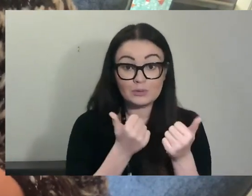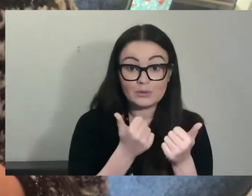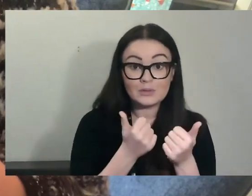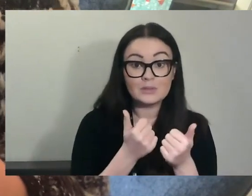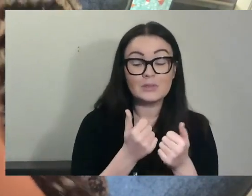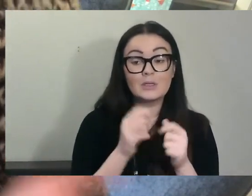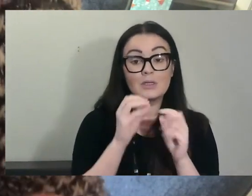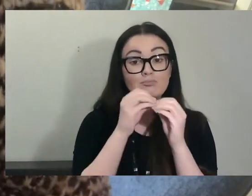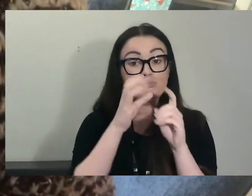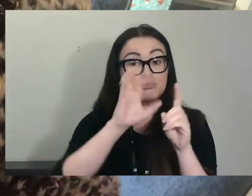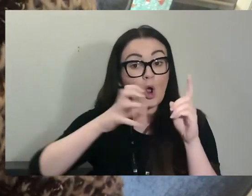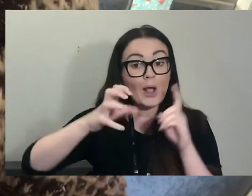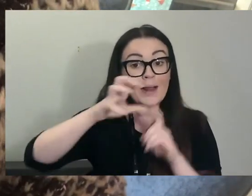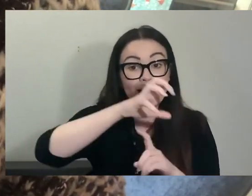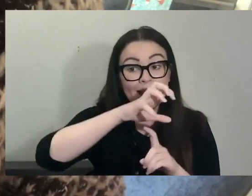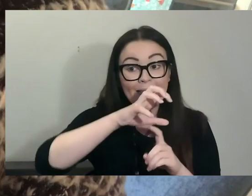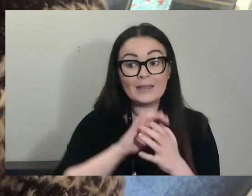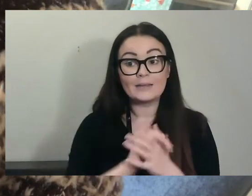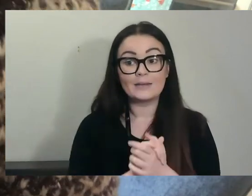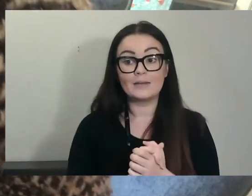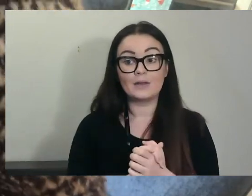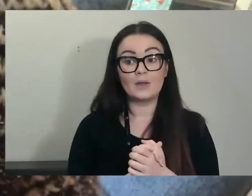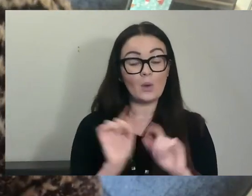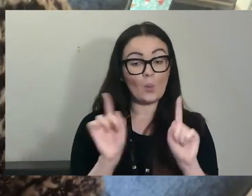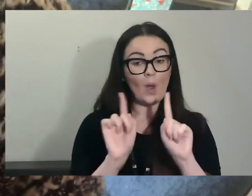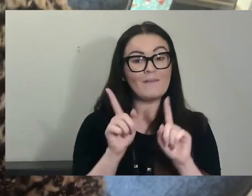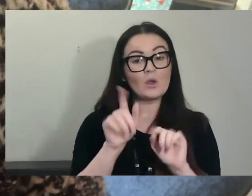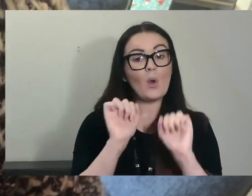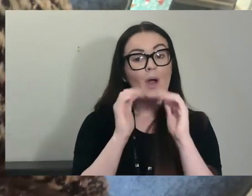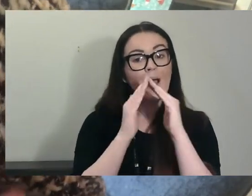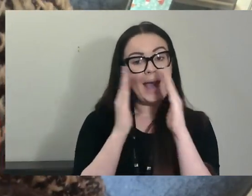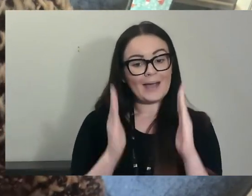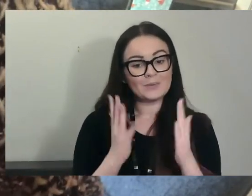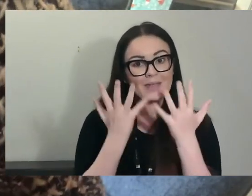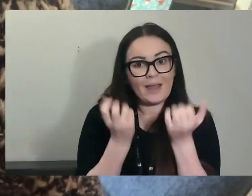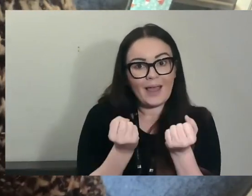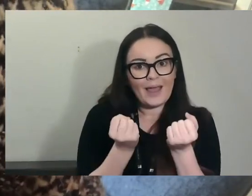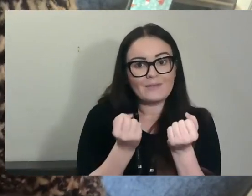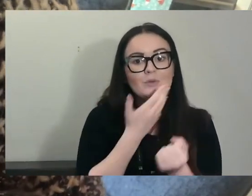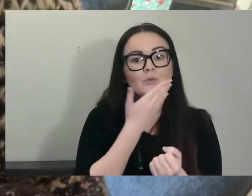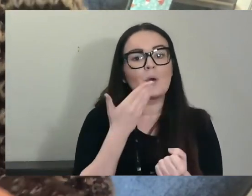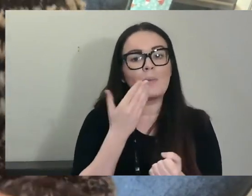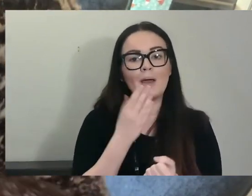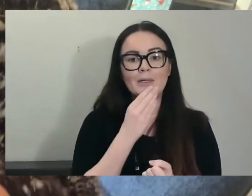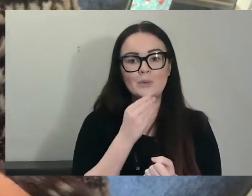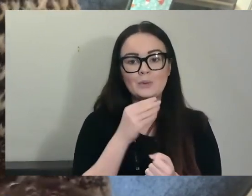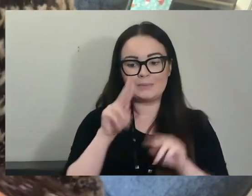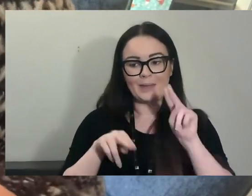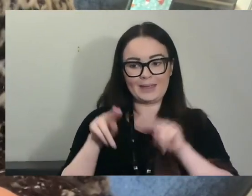work very well, broccoli – whatever you've found that you don't mind painting, that you